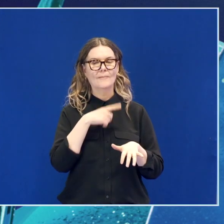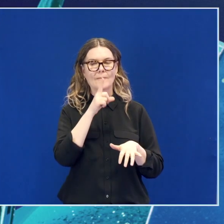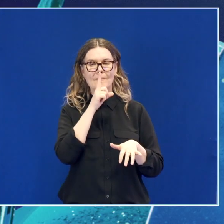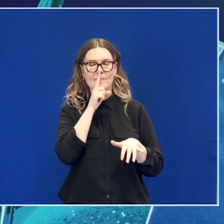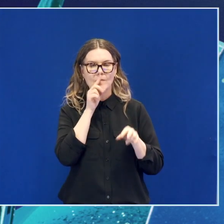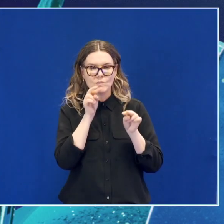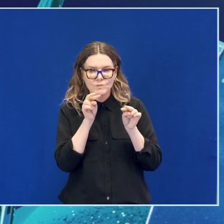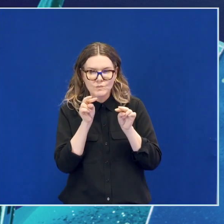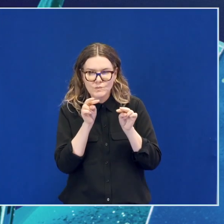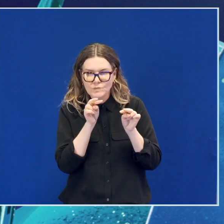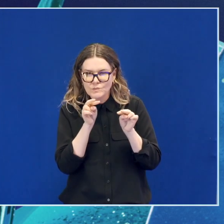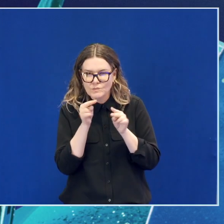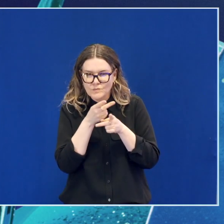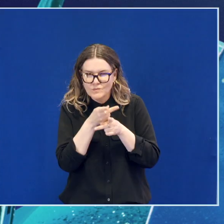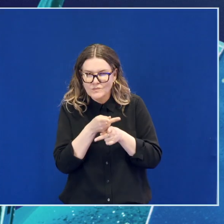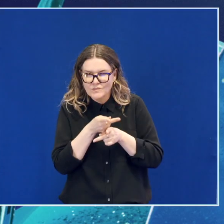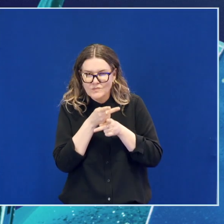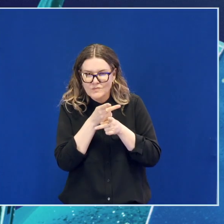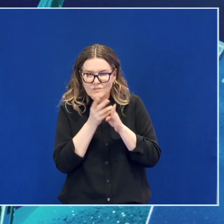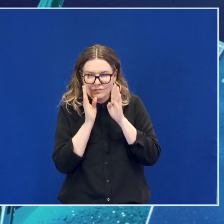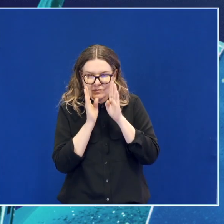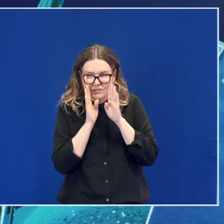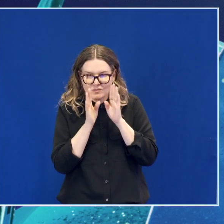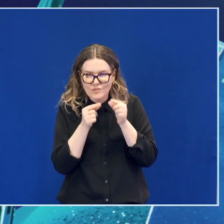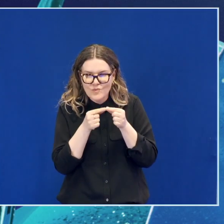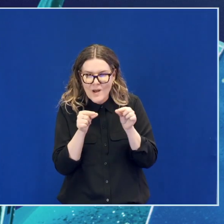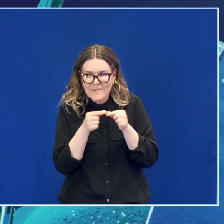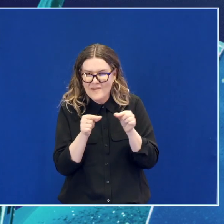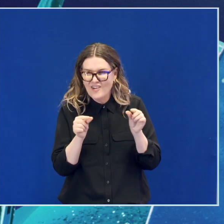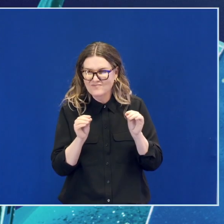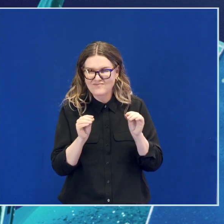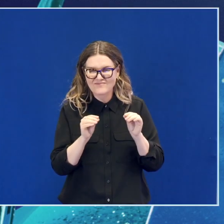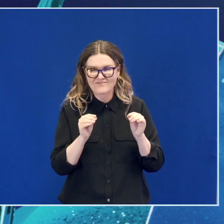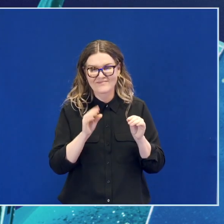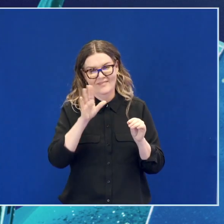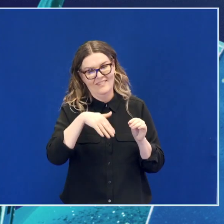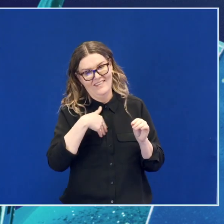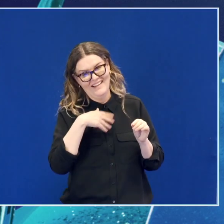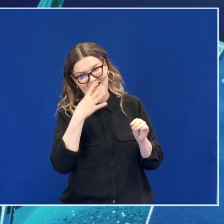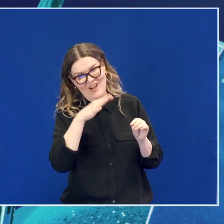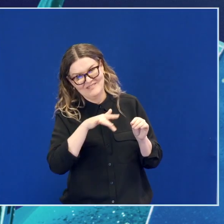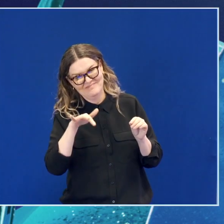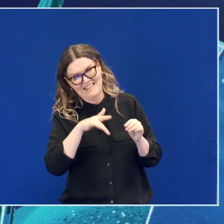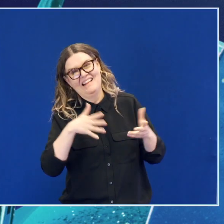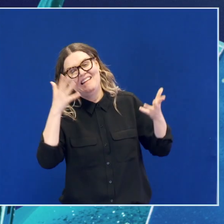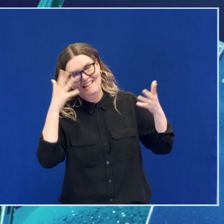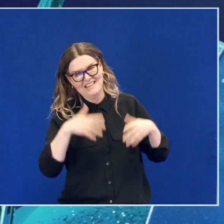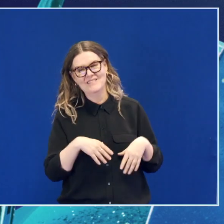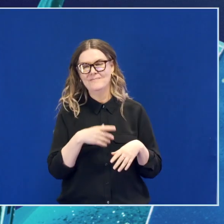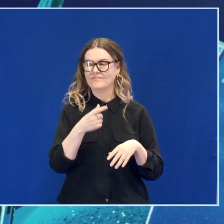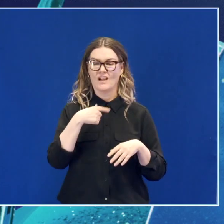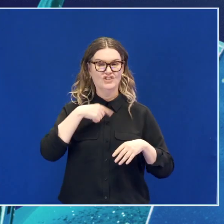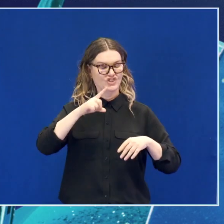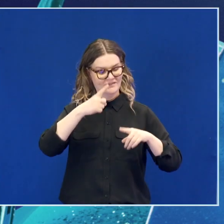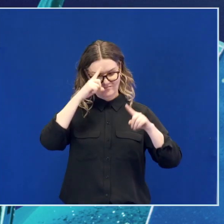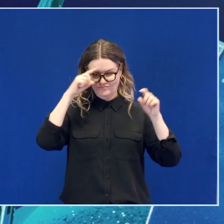I don't know if that's good necessarily. And then Copilot creates the email for me.